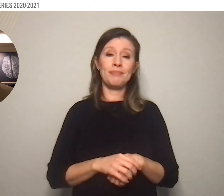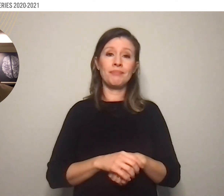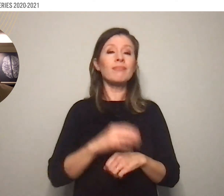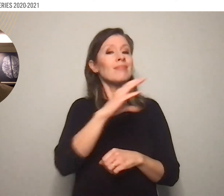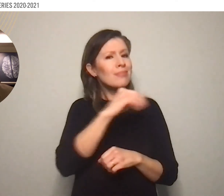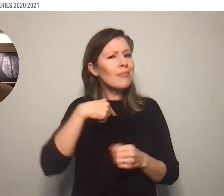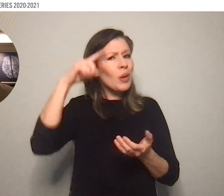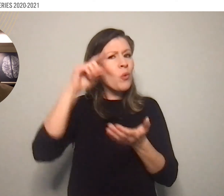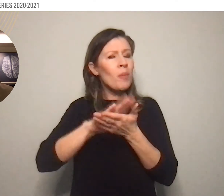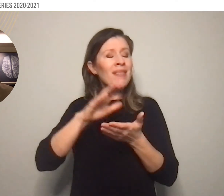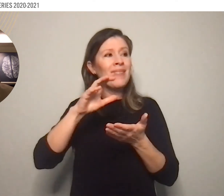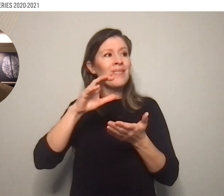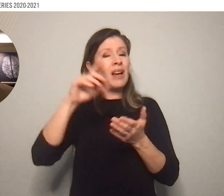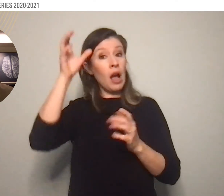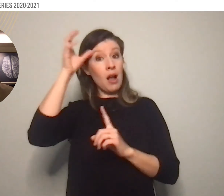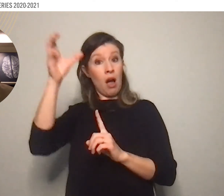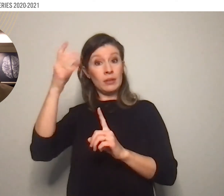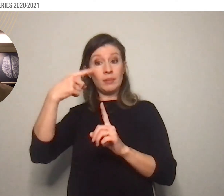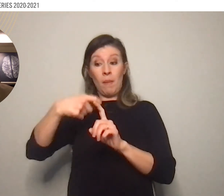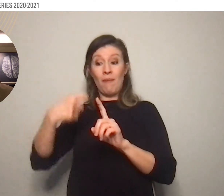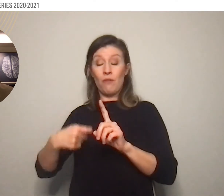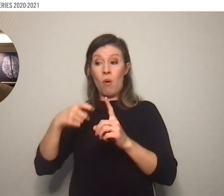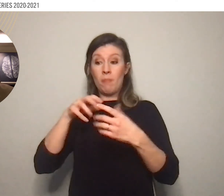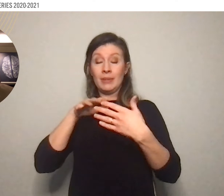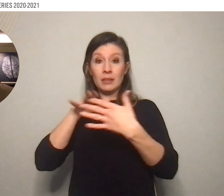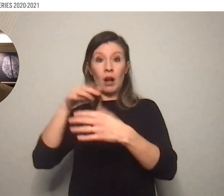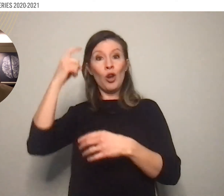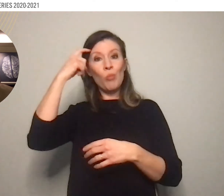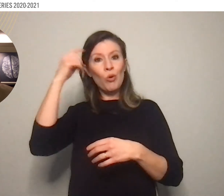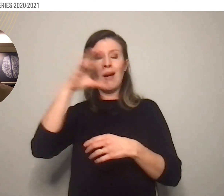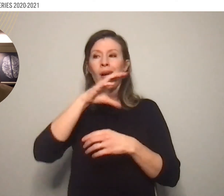We also believe that the concepts that have been borne out of studying brain